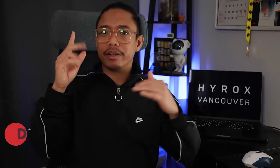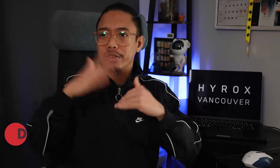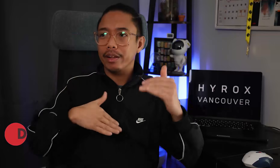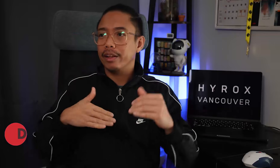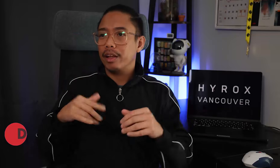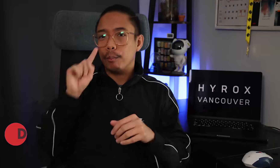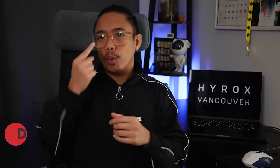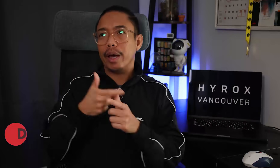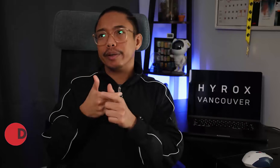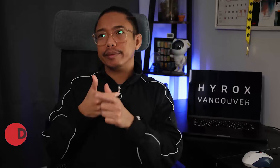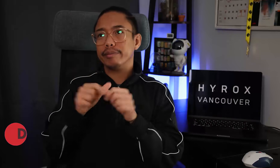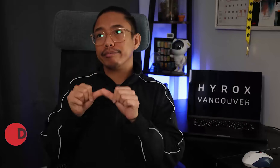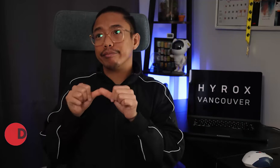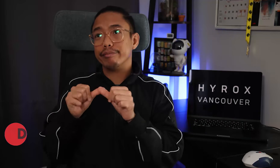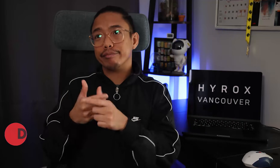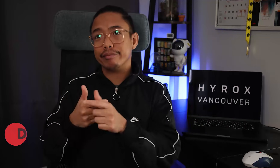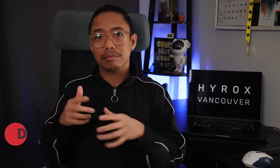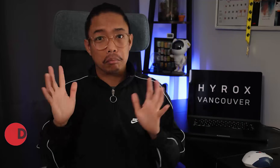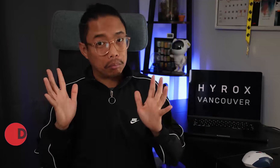from marathons or other boring races.